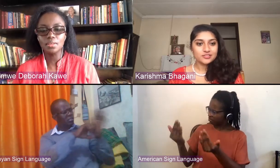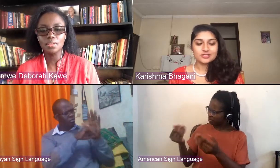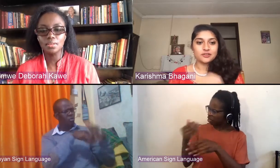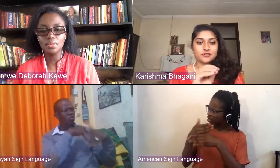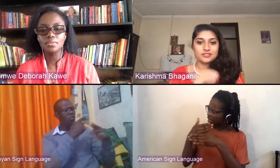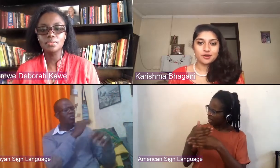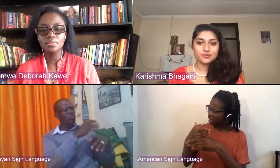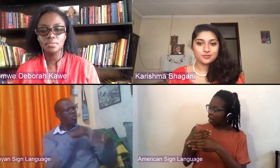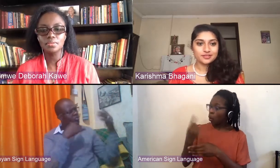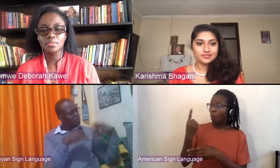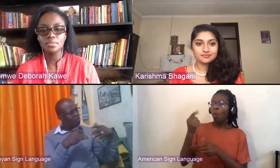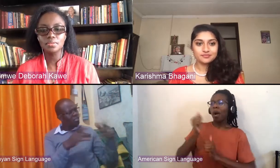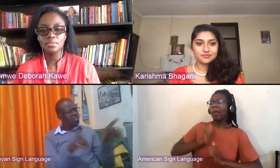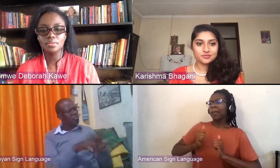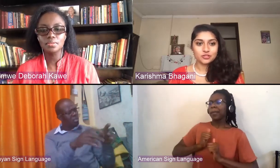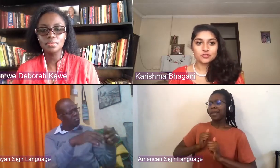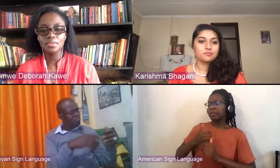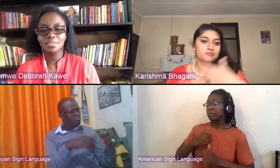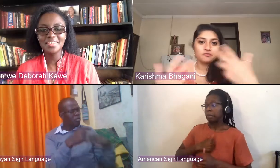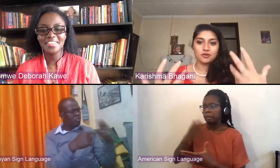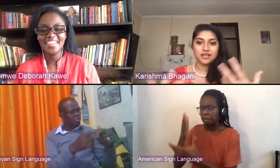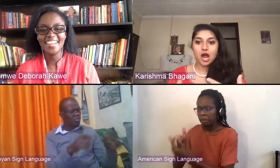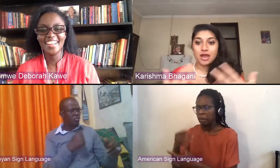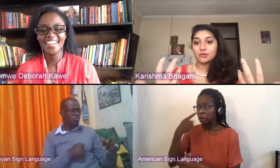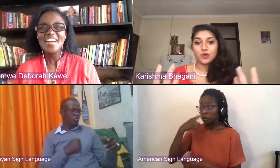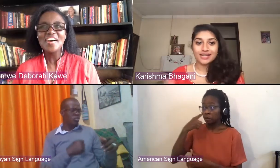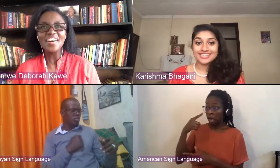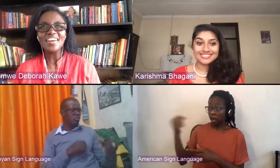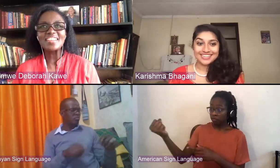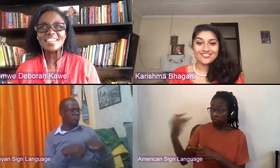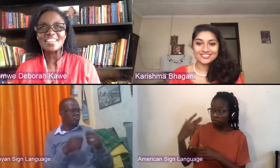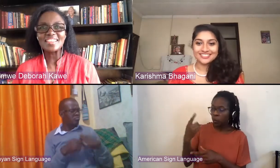Just sorry to interrupt you but just so folks are able to access it.